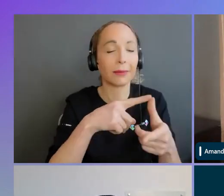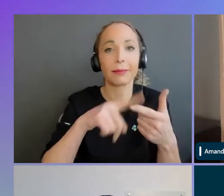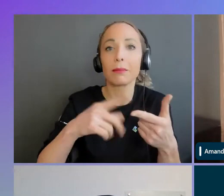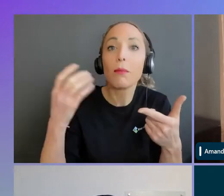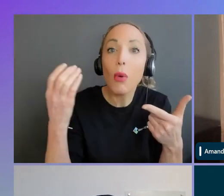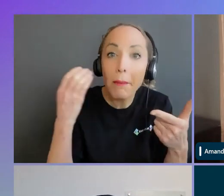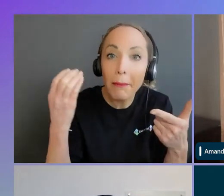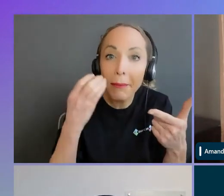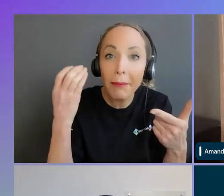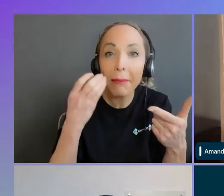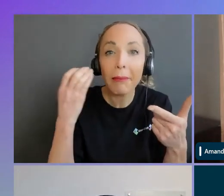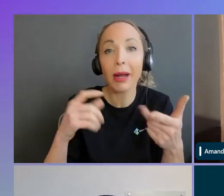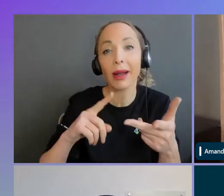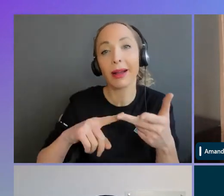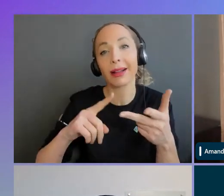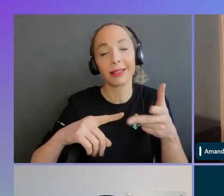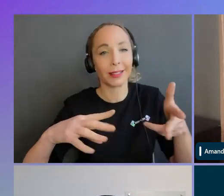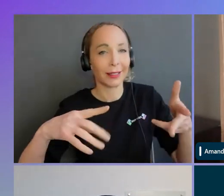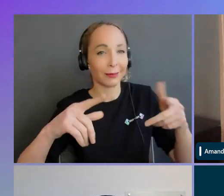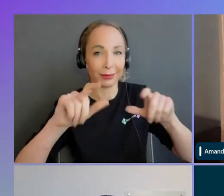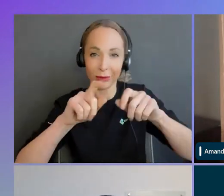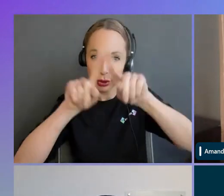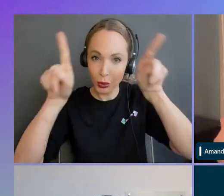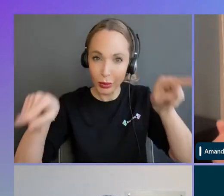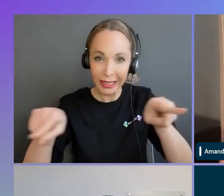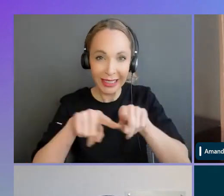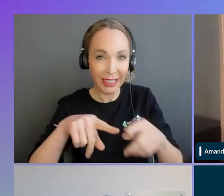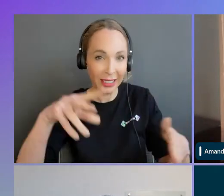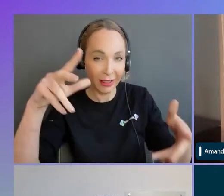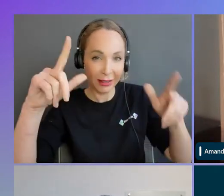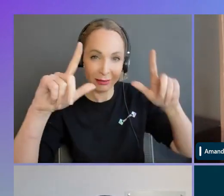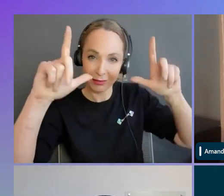kind of combine it all to make it a you know, a little shorter